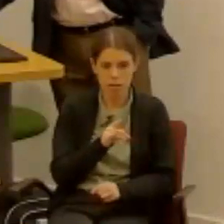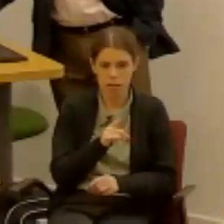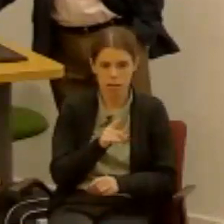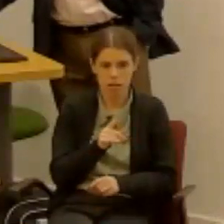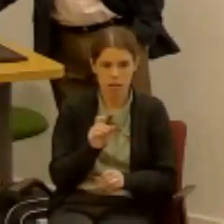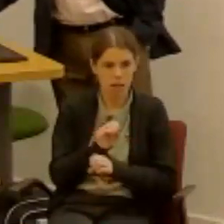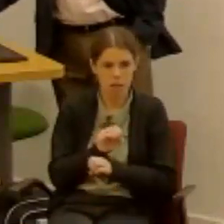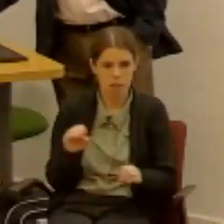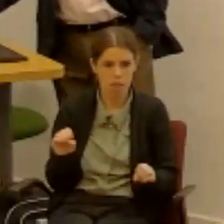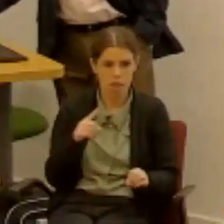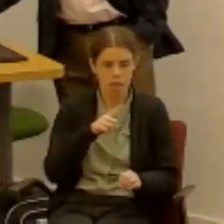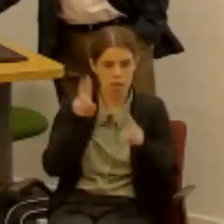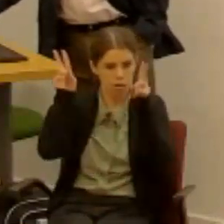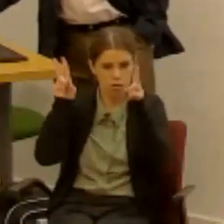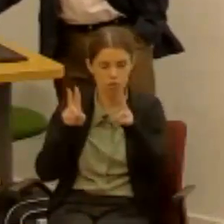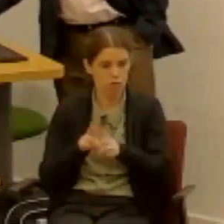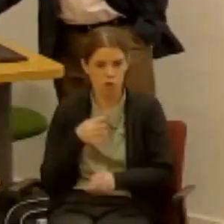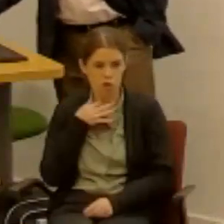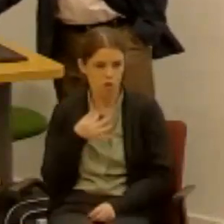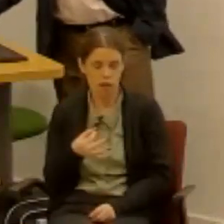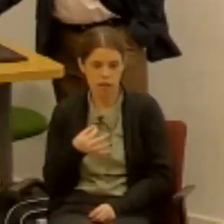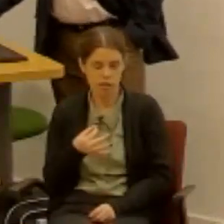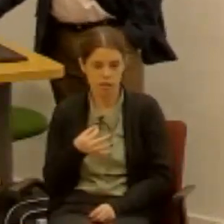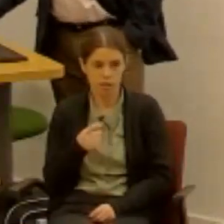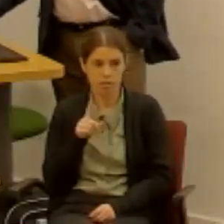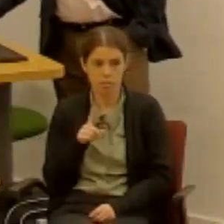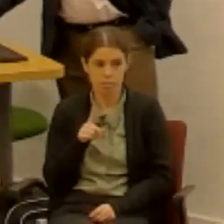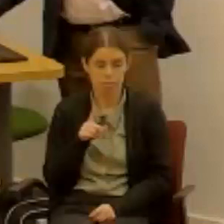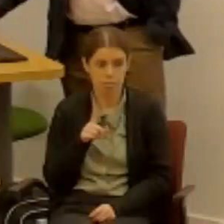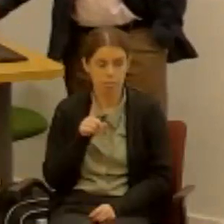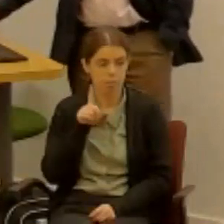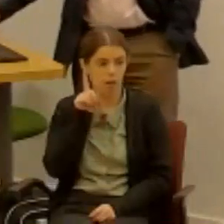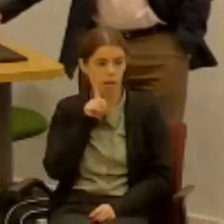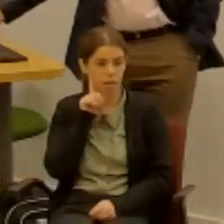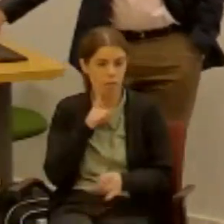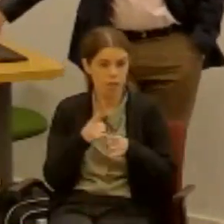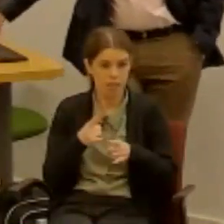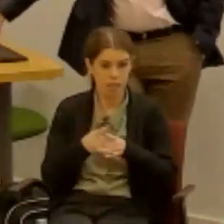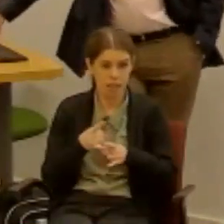This is risk of getting back to the fact. Female sex.